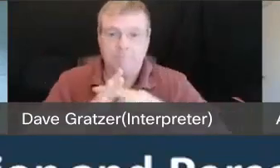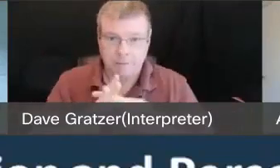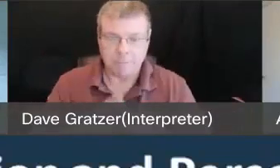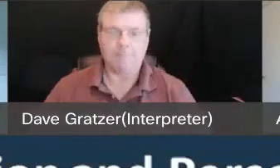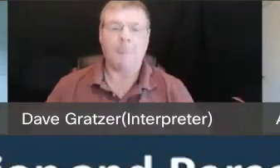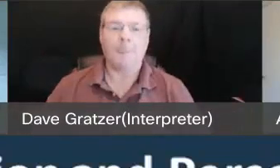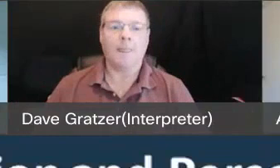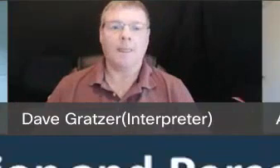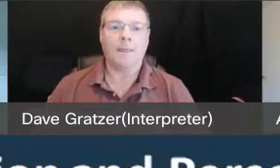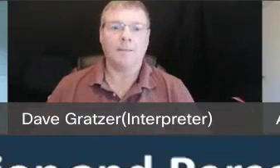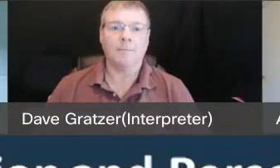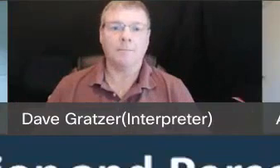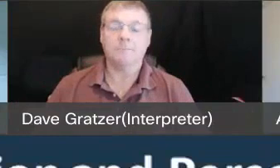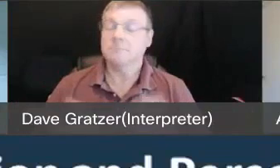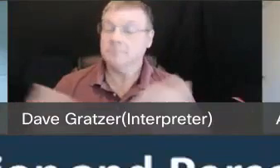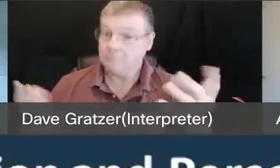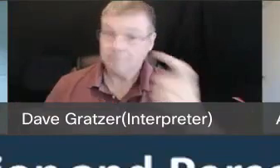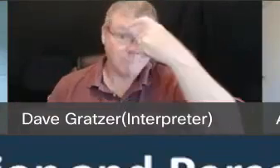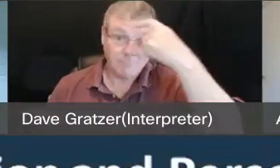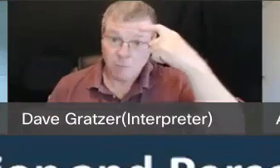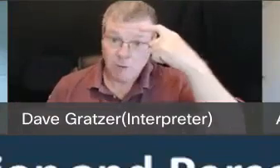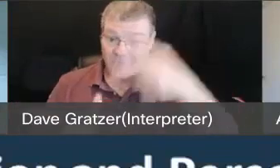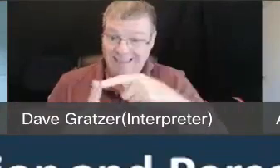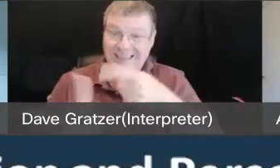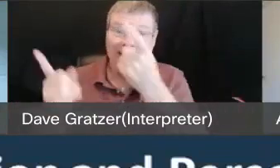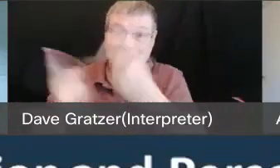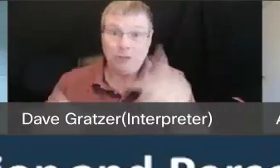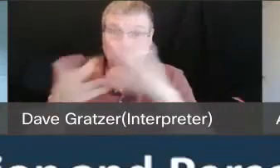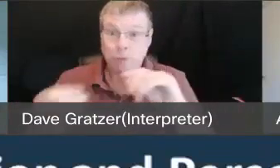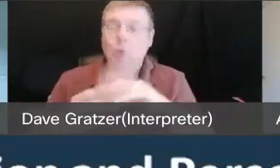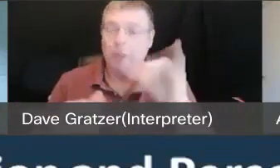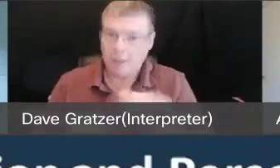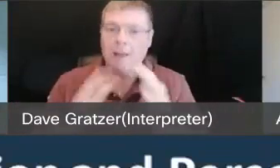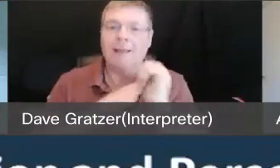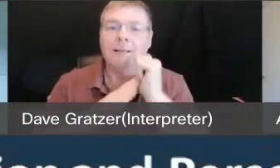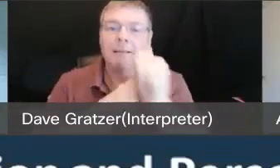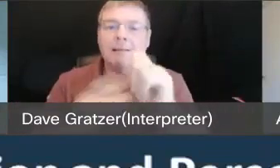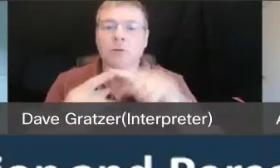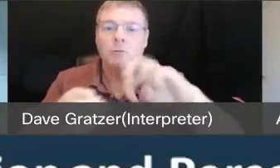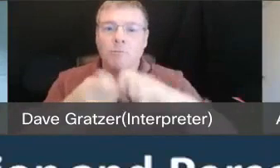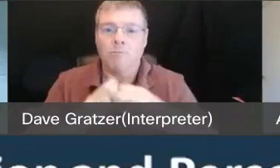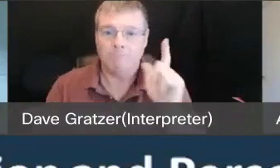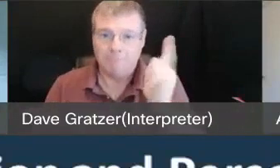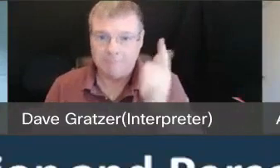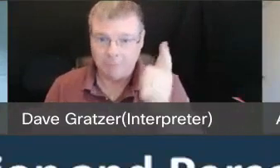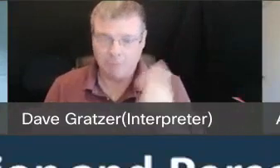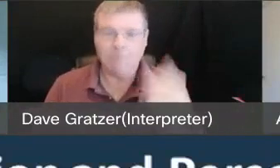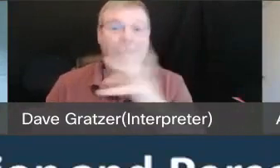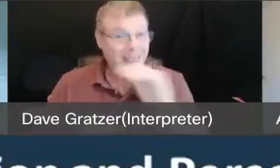The incidences of trauma 'cause that can definitely lead to difficulty later. And really that all kind of ties in